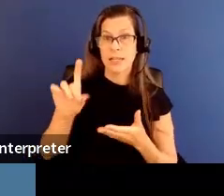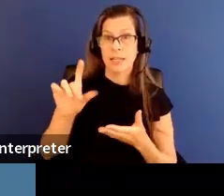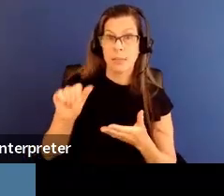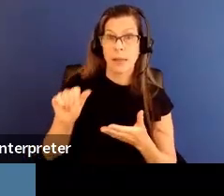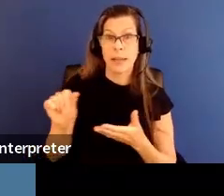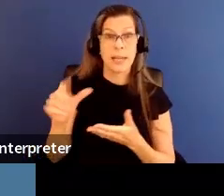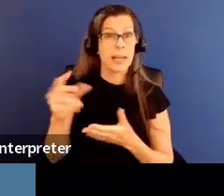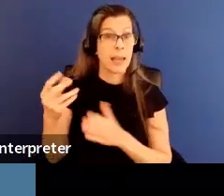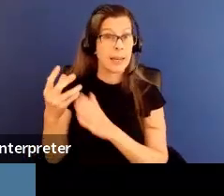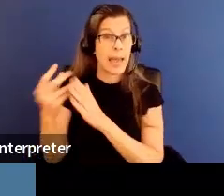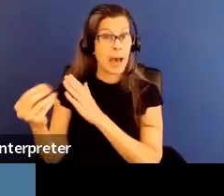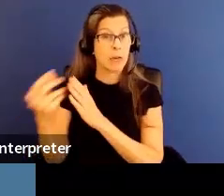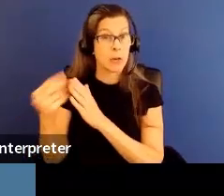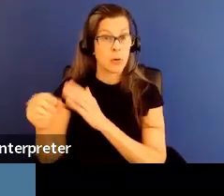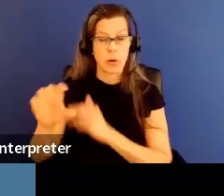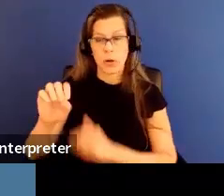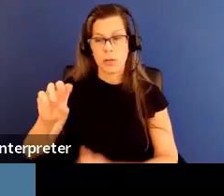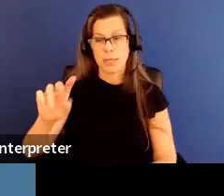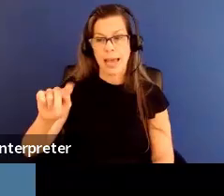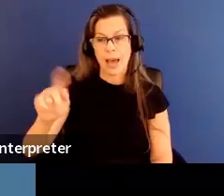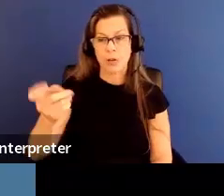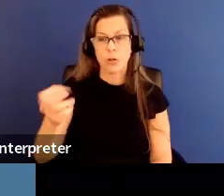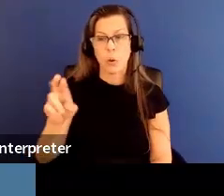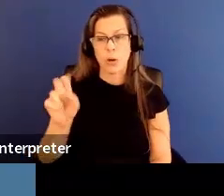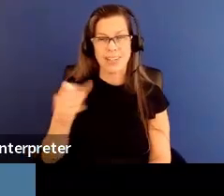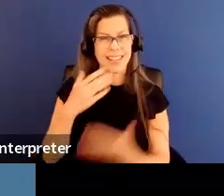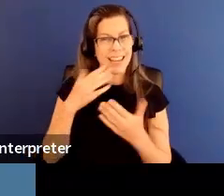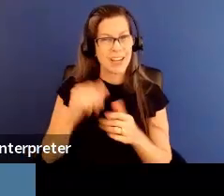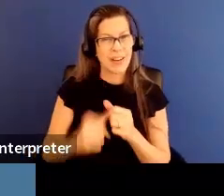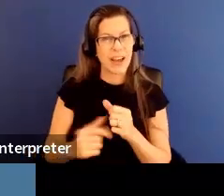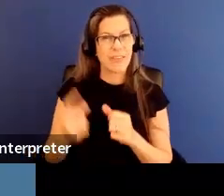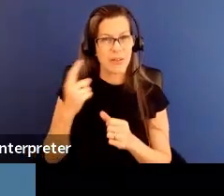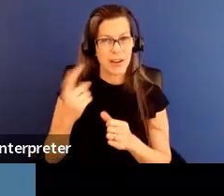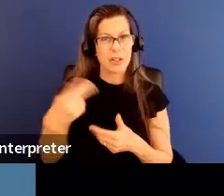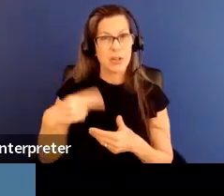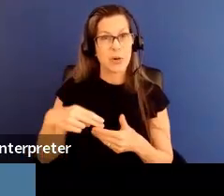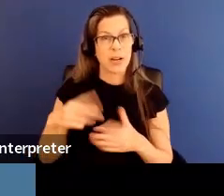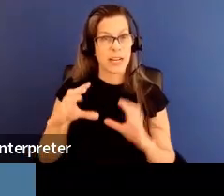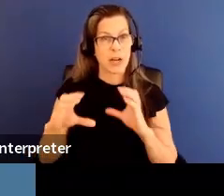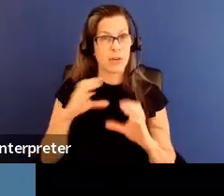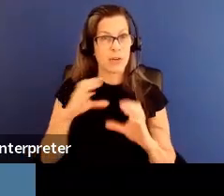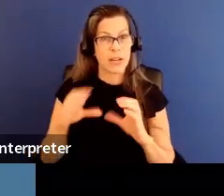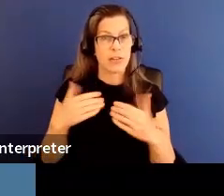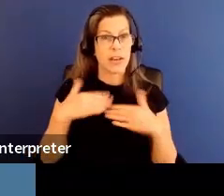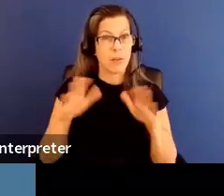help us out. So finally, quick reminder that today's session was recorded and will be uploaded